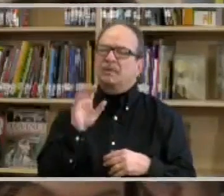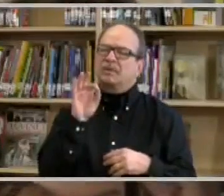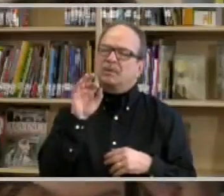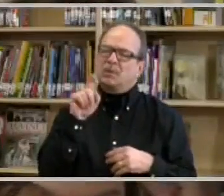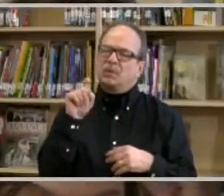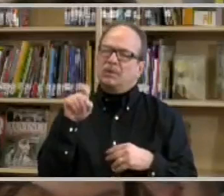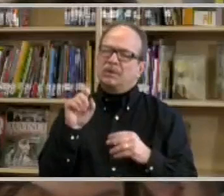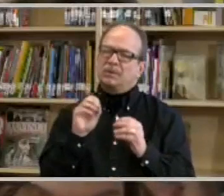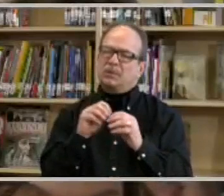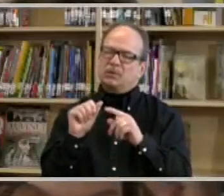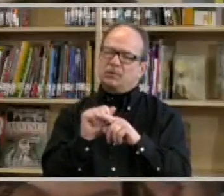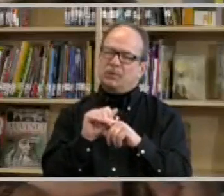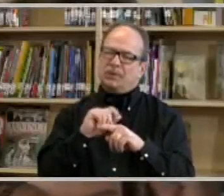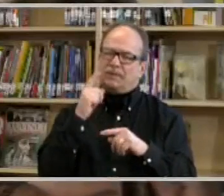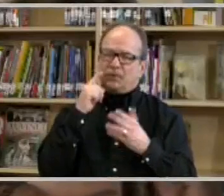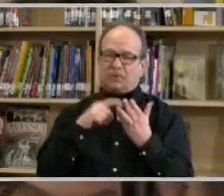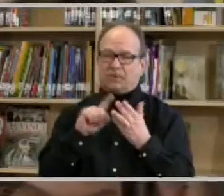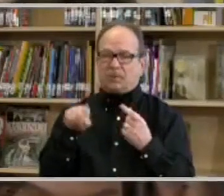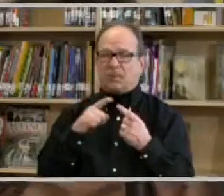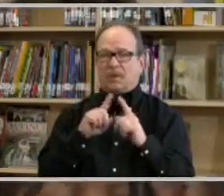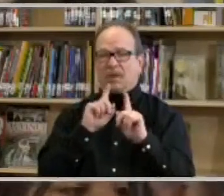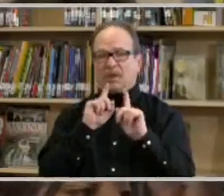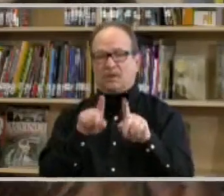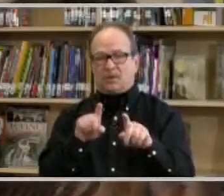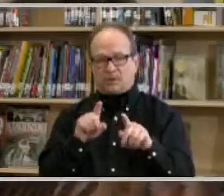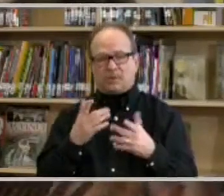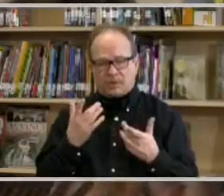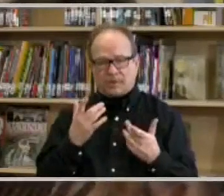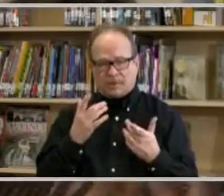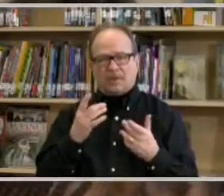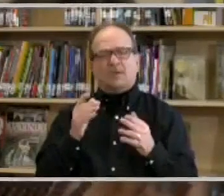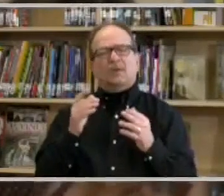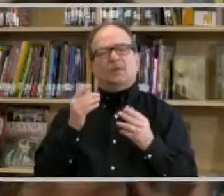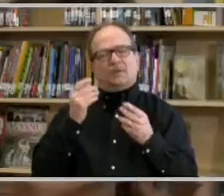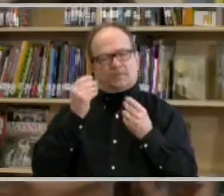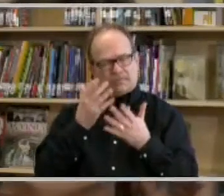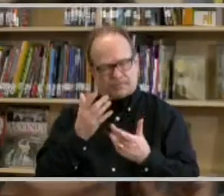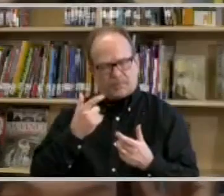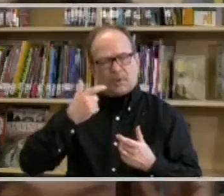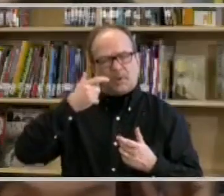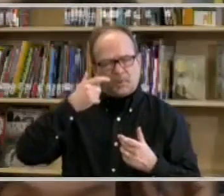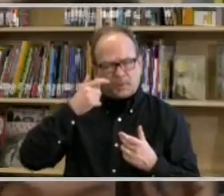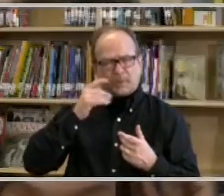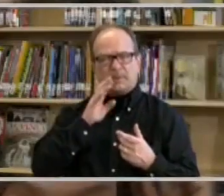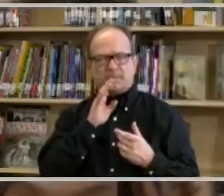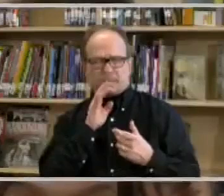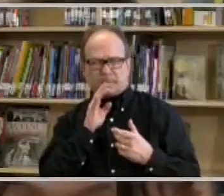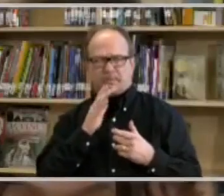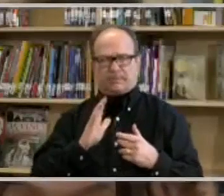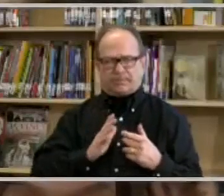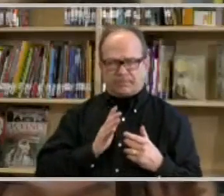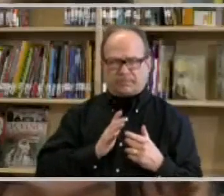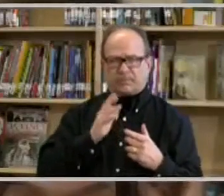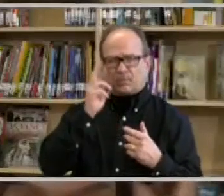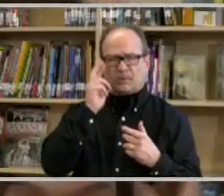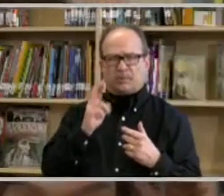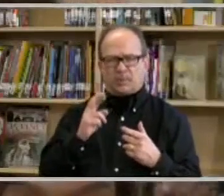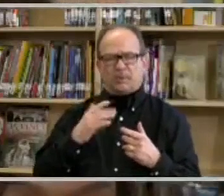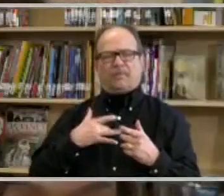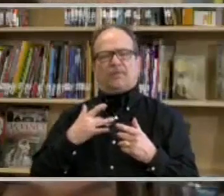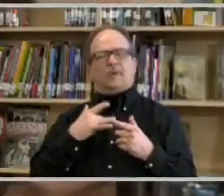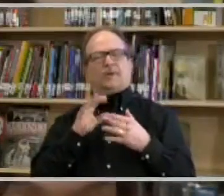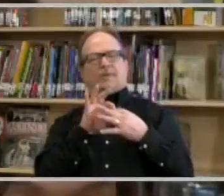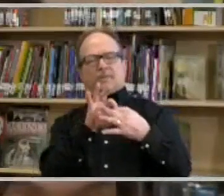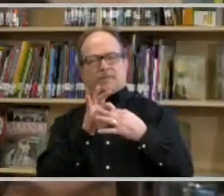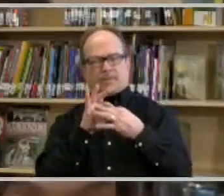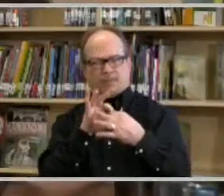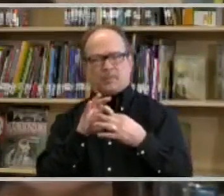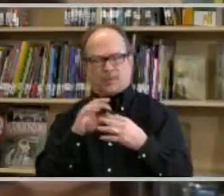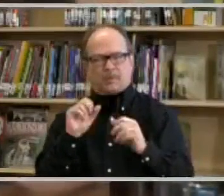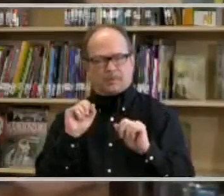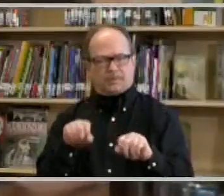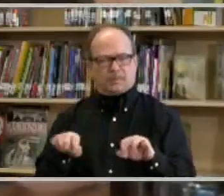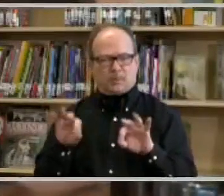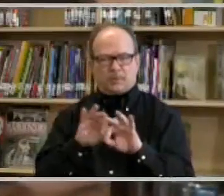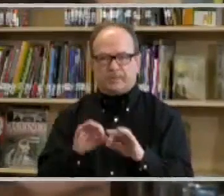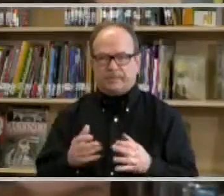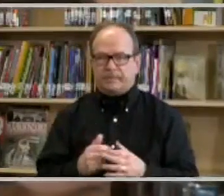BEING ANSWERED AND BEING VALUED